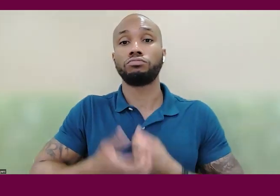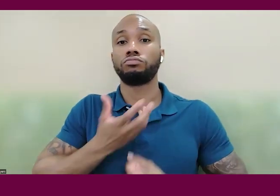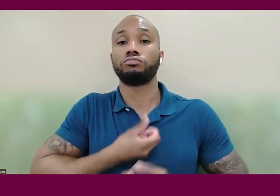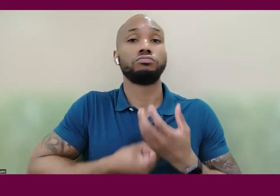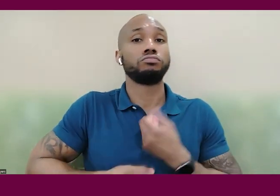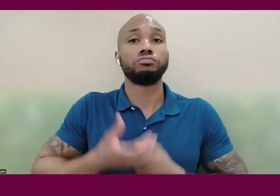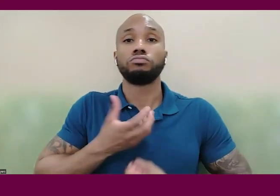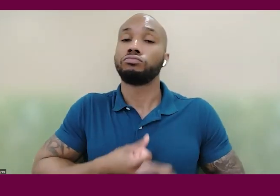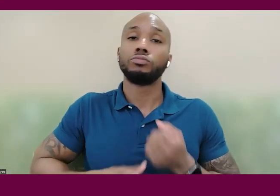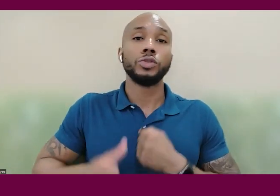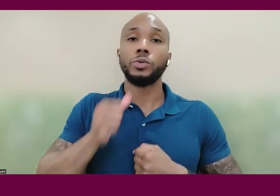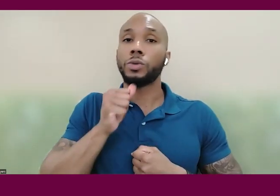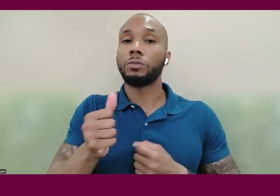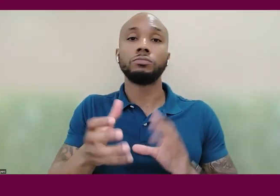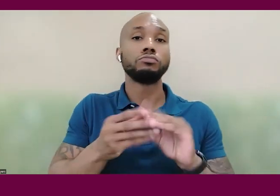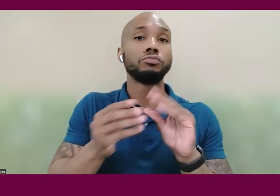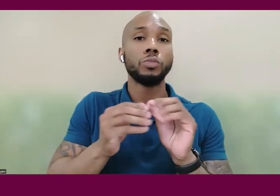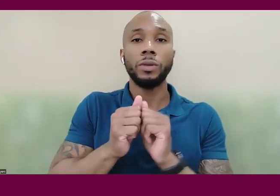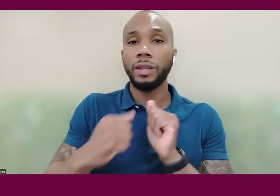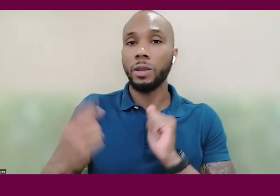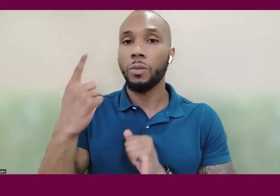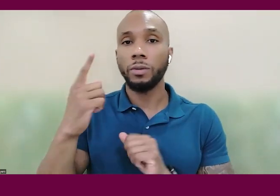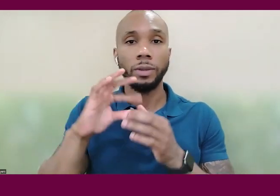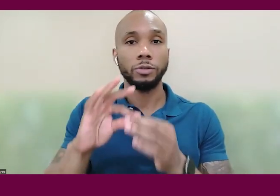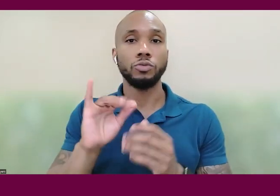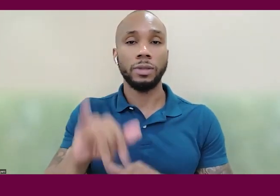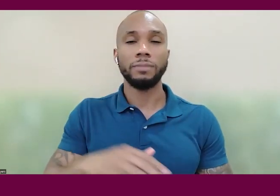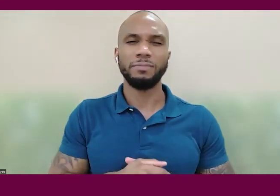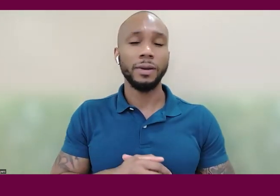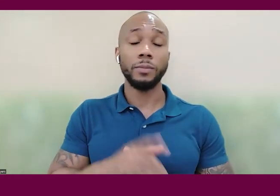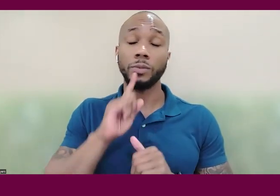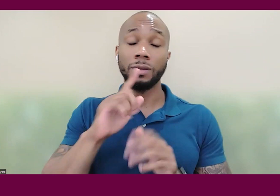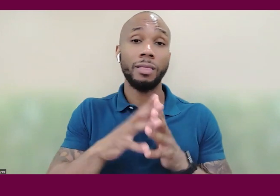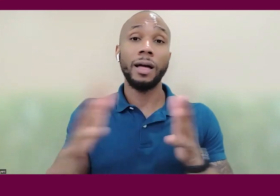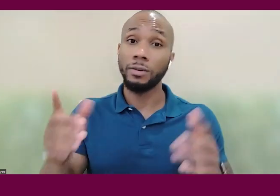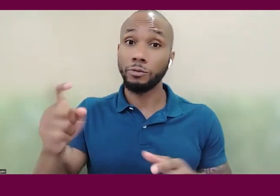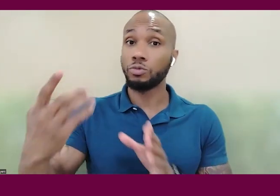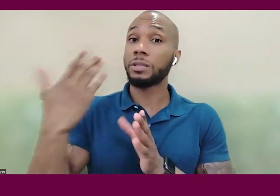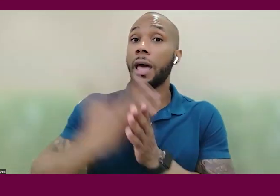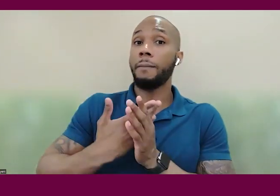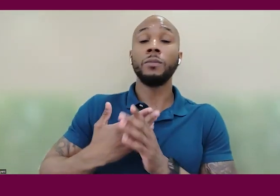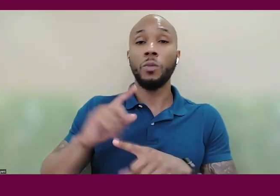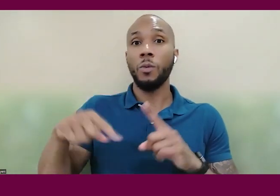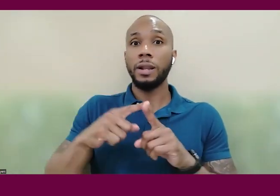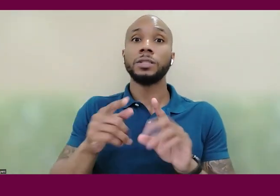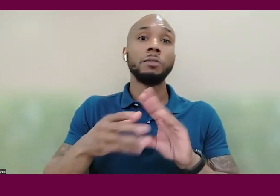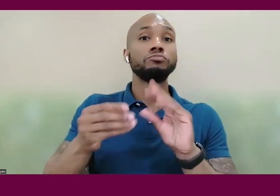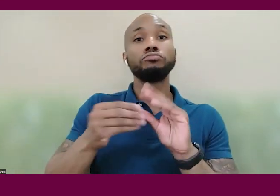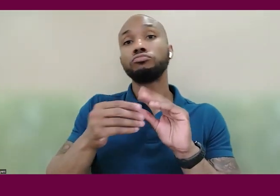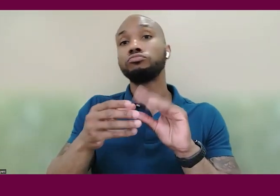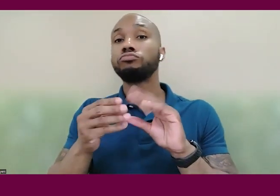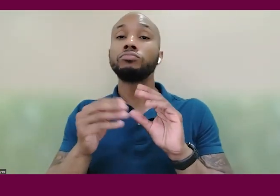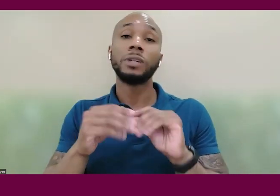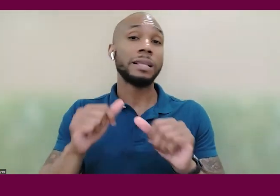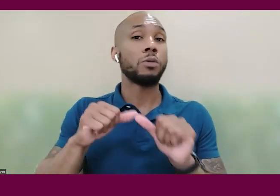You don't tell anybody about it. That was a lot. You've got to stop me when I start talking like that.